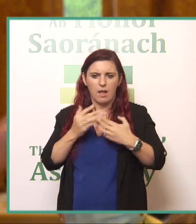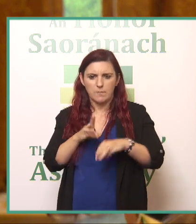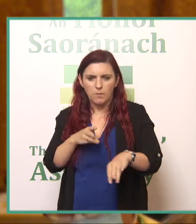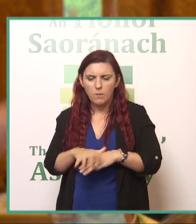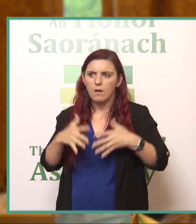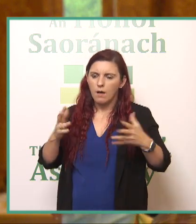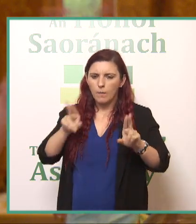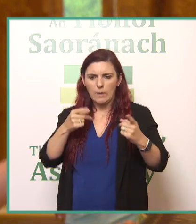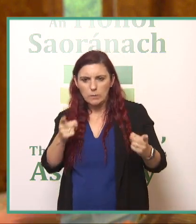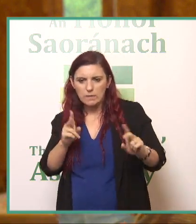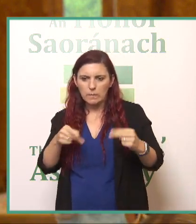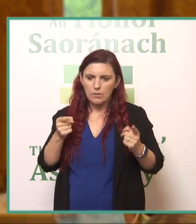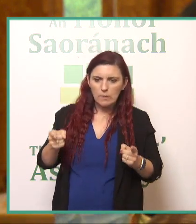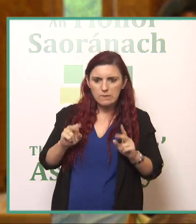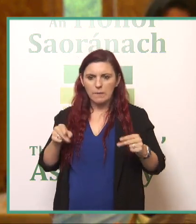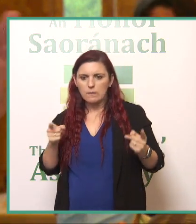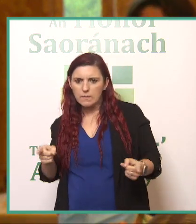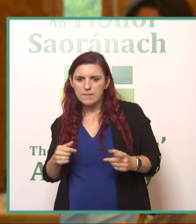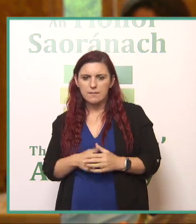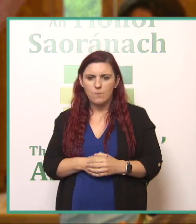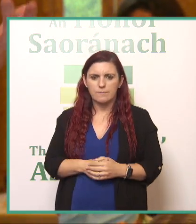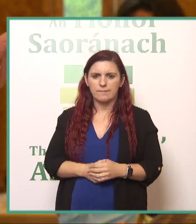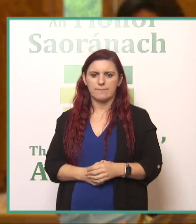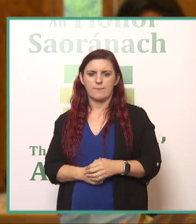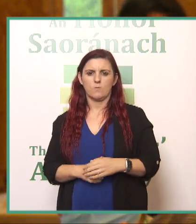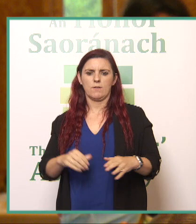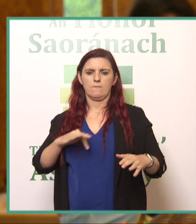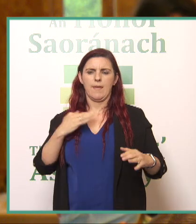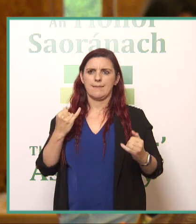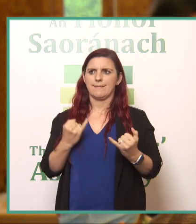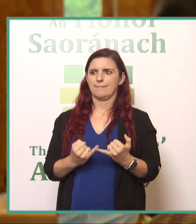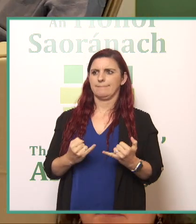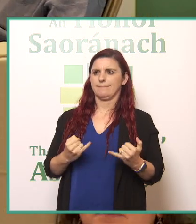we can't get this done we can't get that done we it's just it just seems to be ridiculously hard to